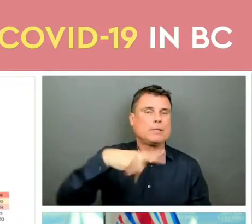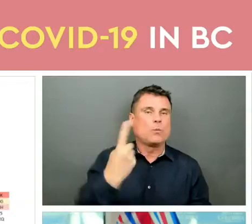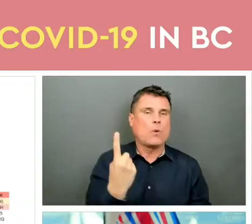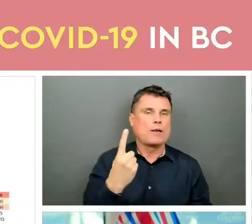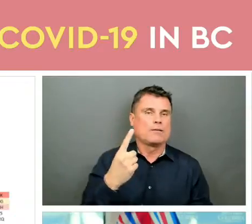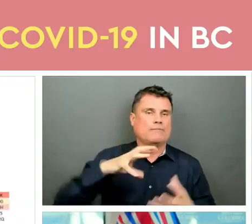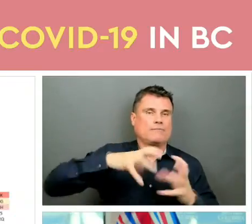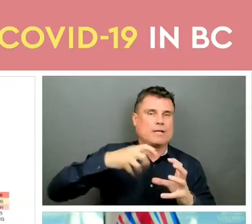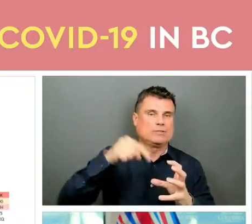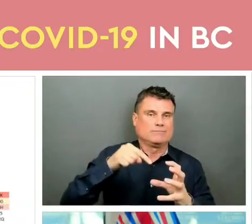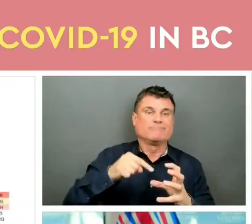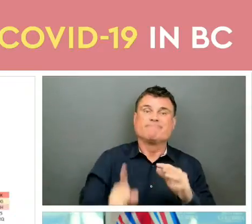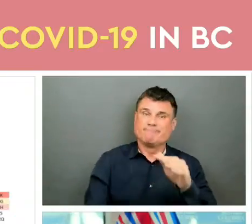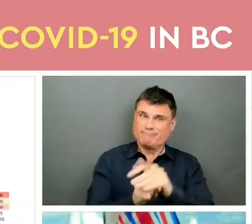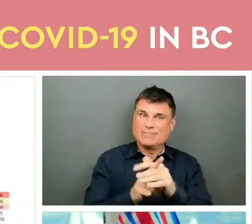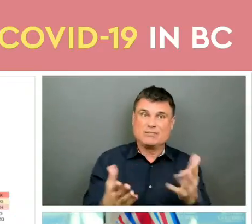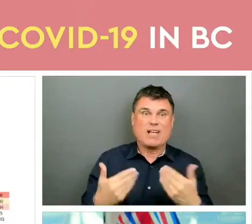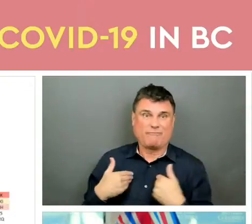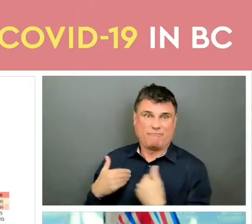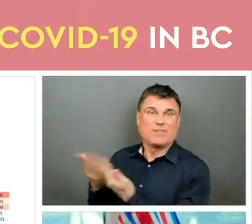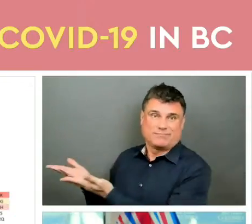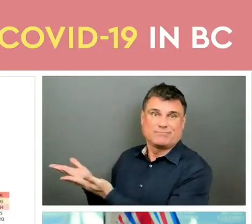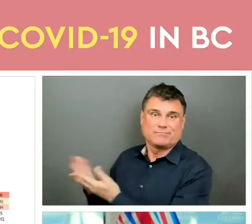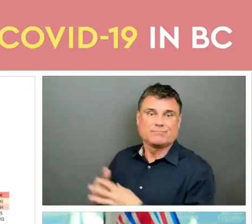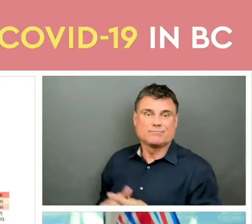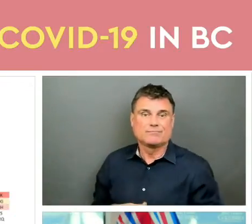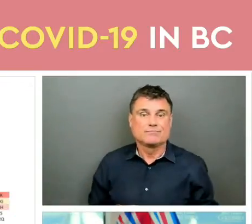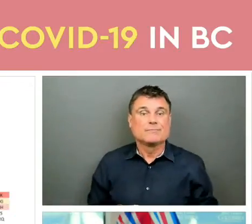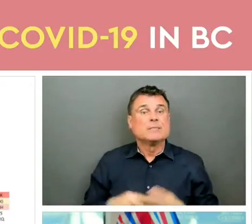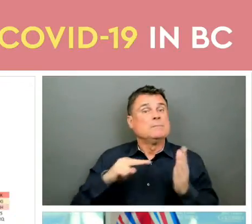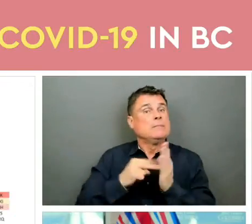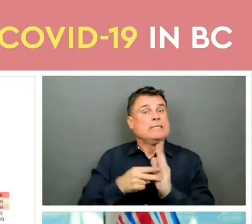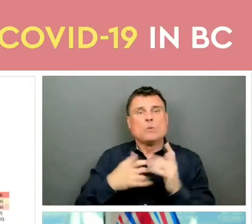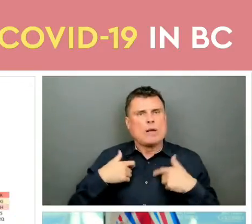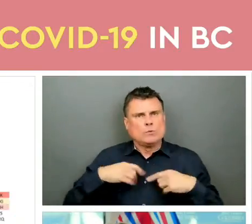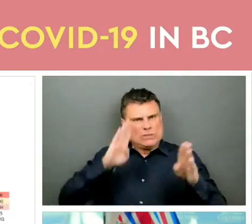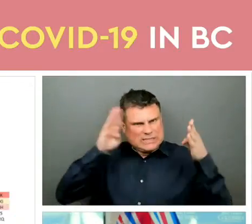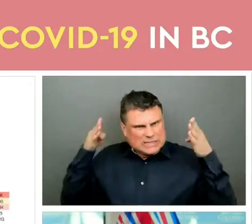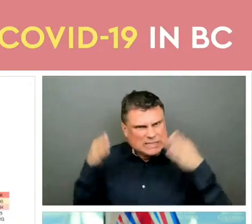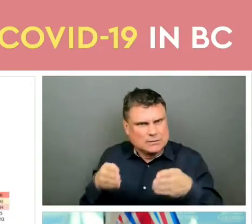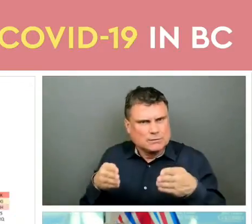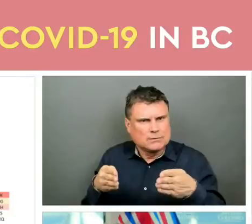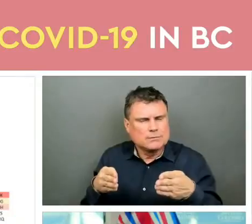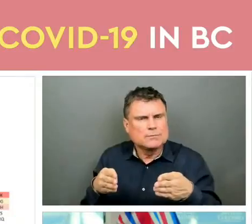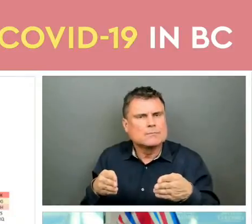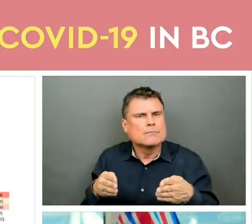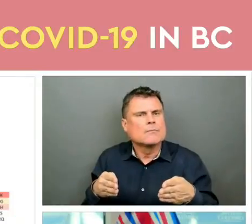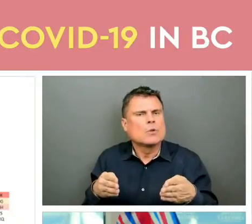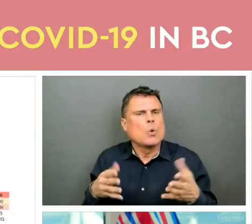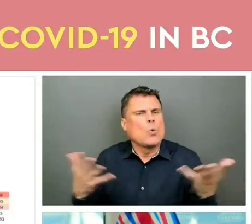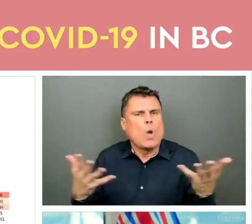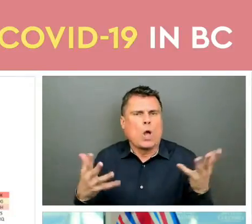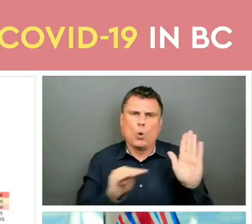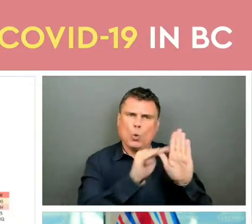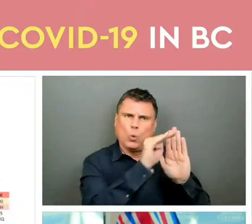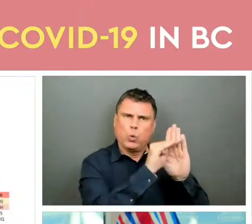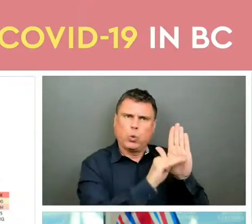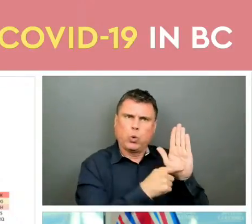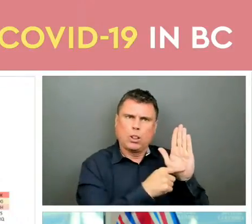province, and we need to pay attention to the important measures that we need to take with all of these strains to stop transmission.